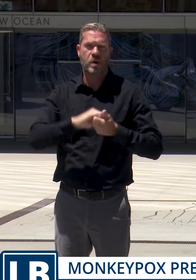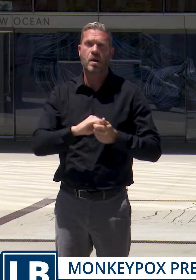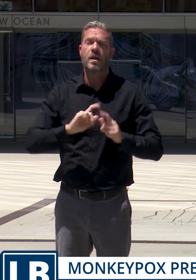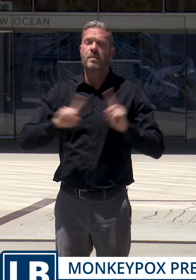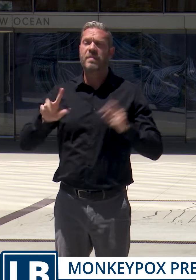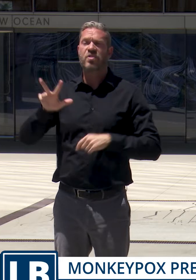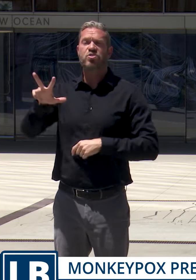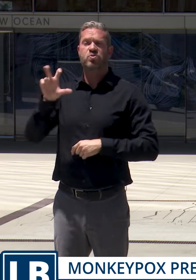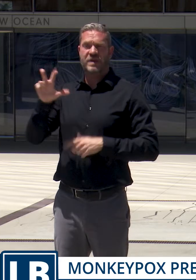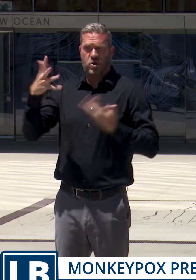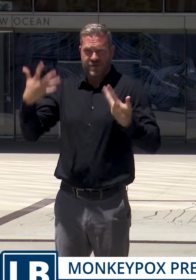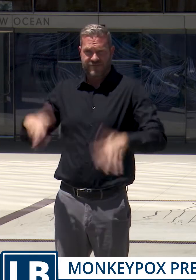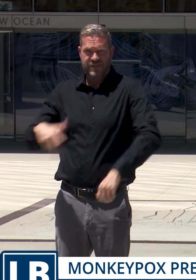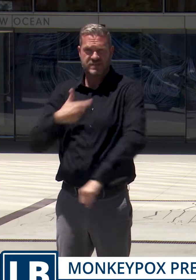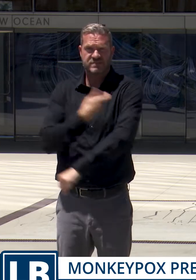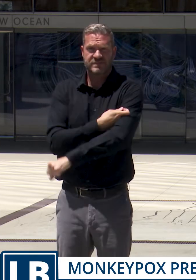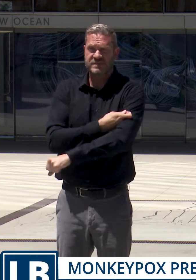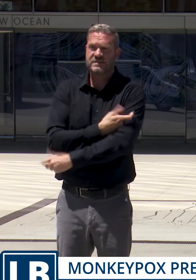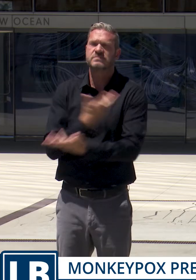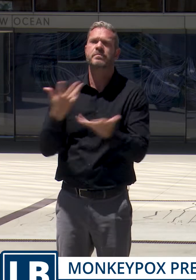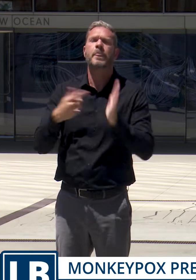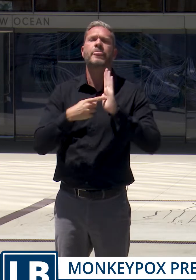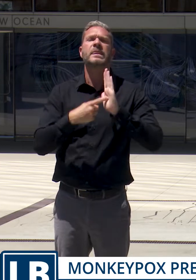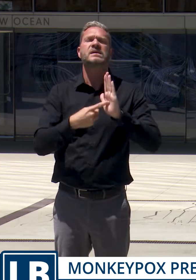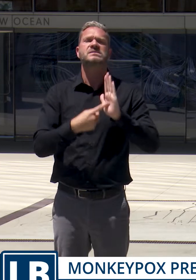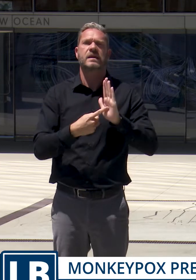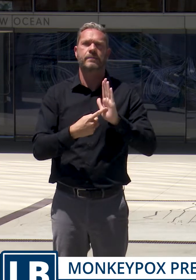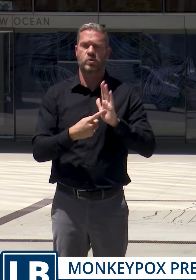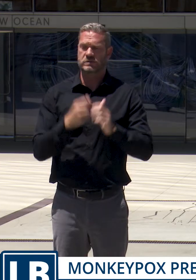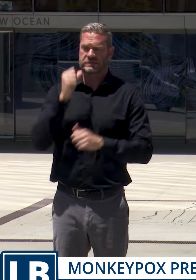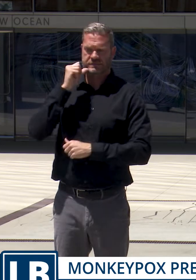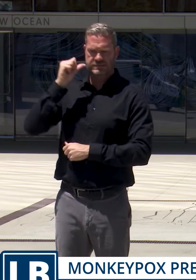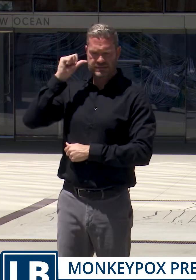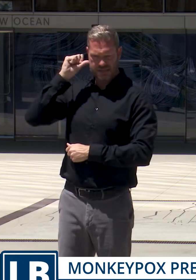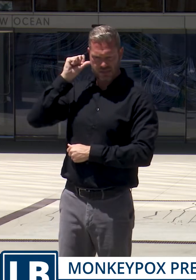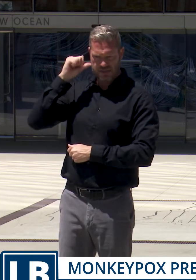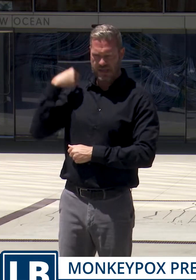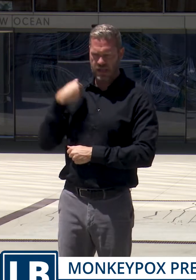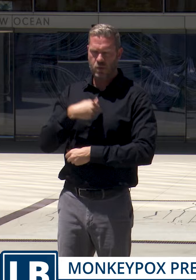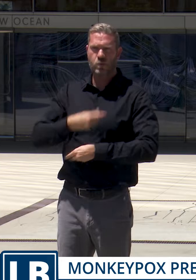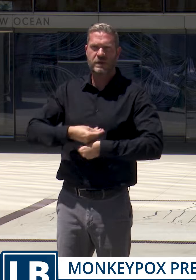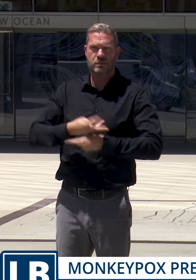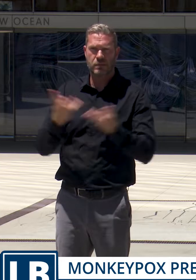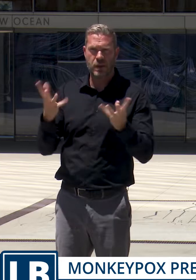their vaccine and just as an example uh just yesterday we gave out close to 80 vaccines and